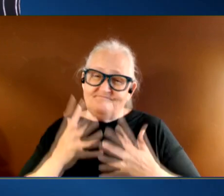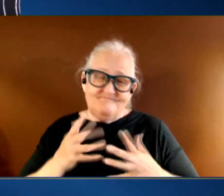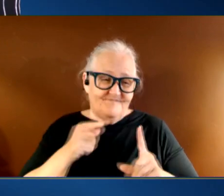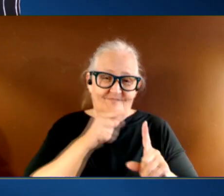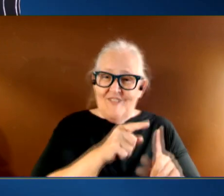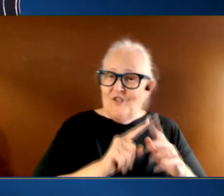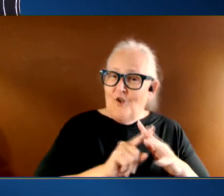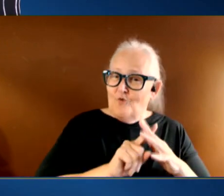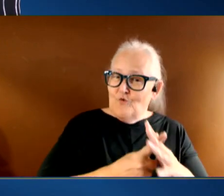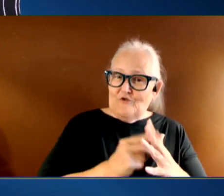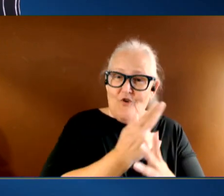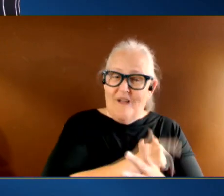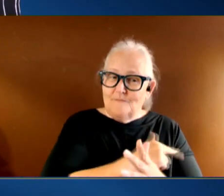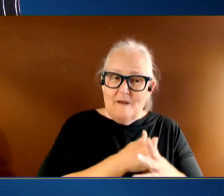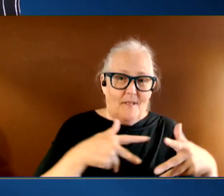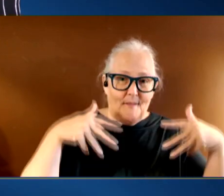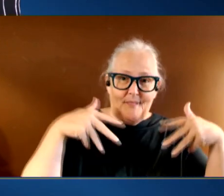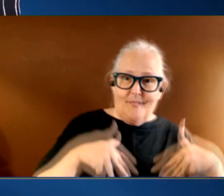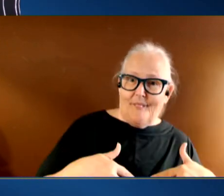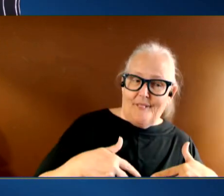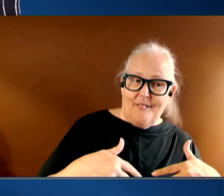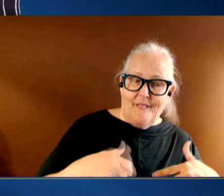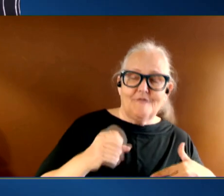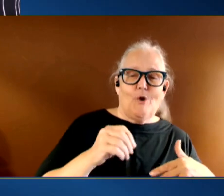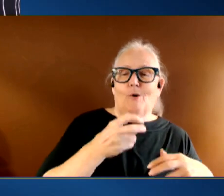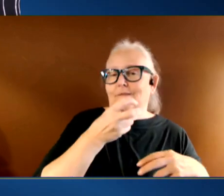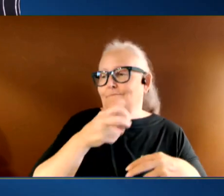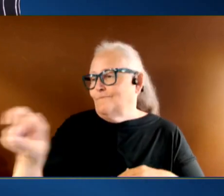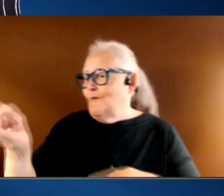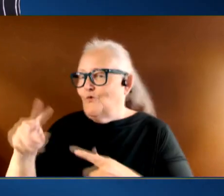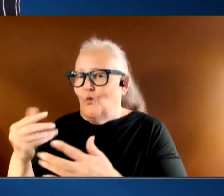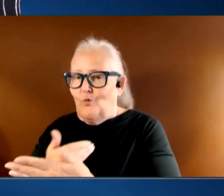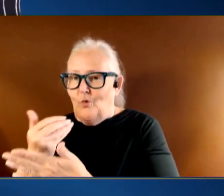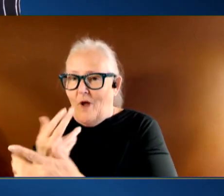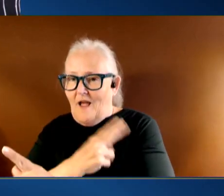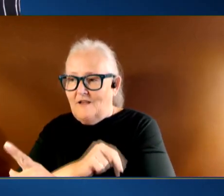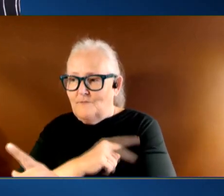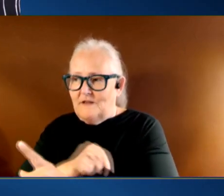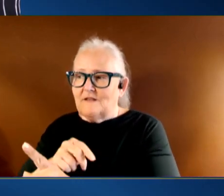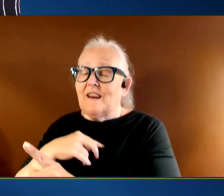so I got transferred there. I stayed in that hospital for six months. I had to relearn to walk,